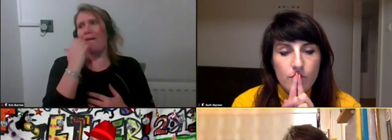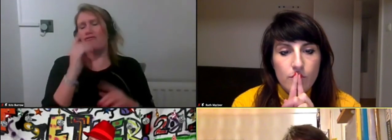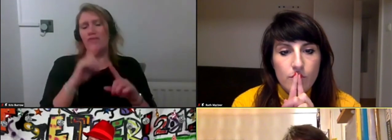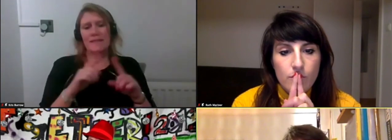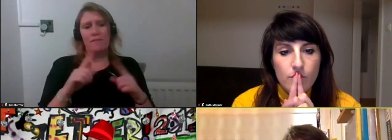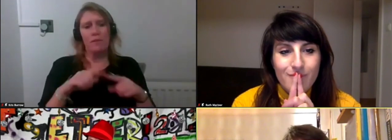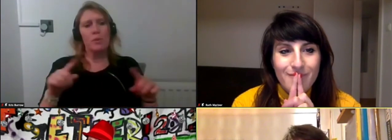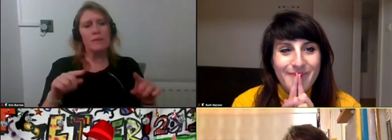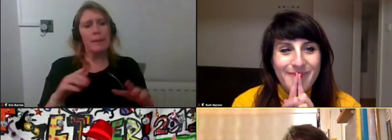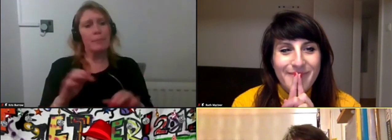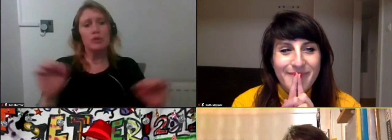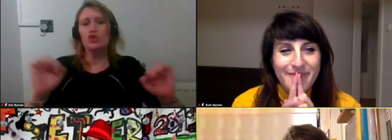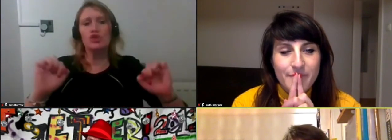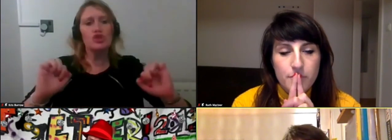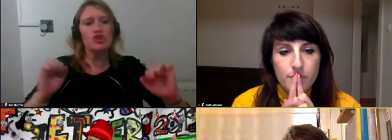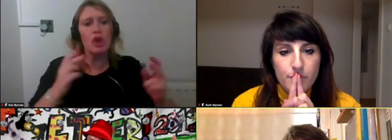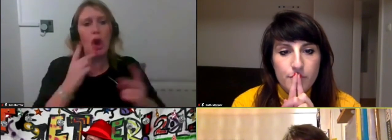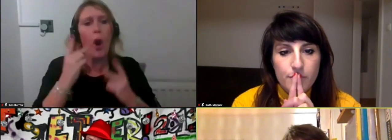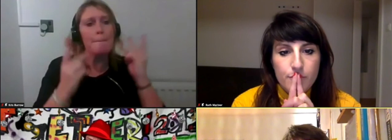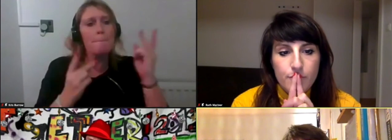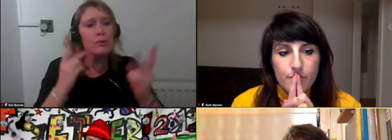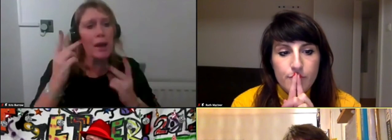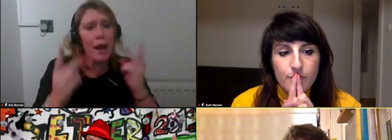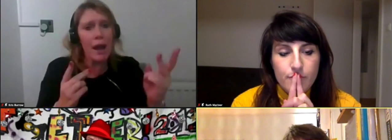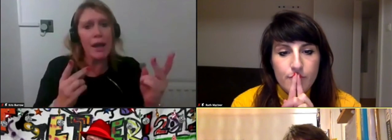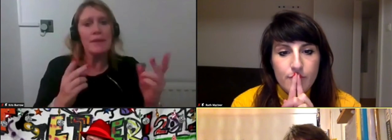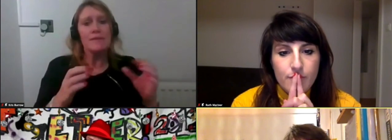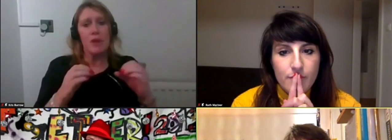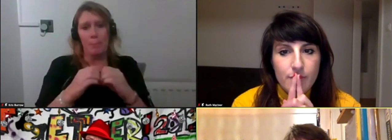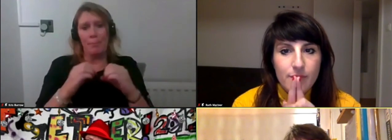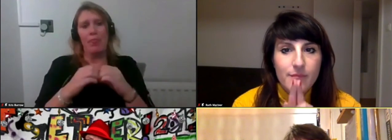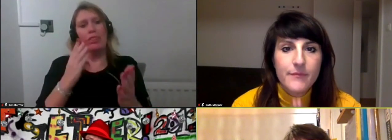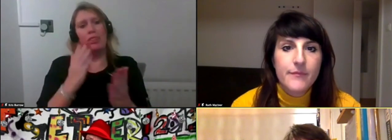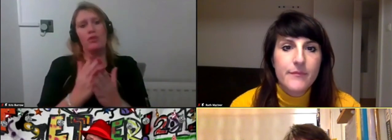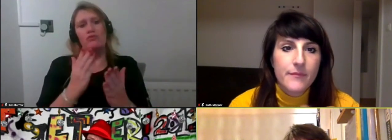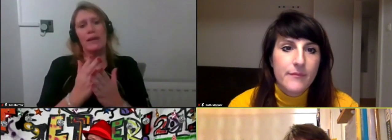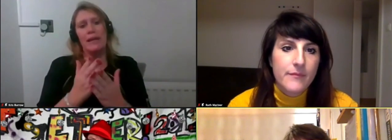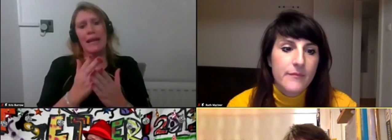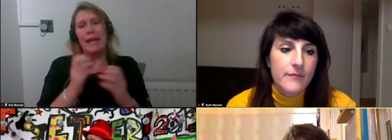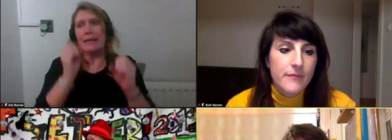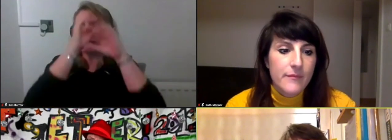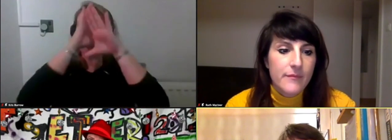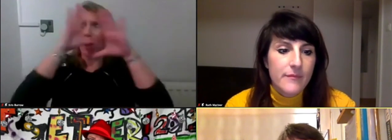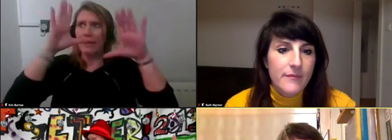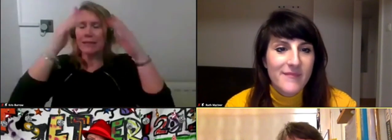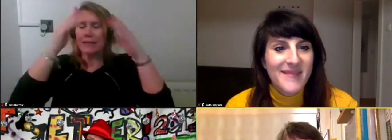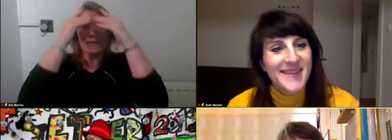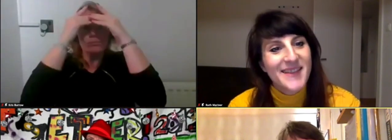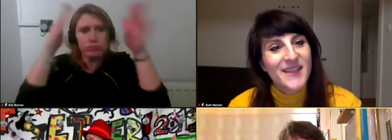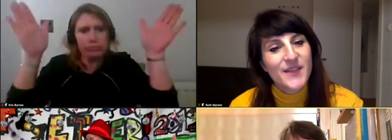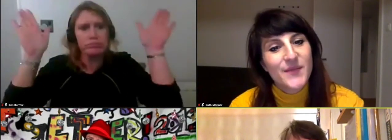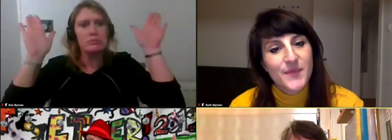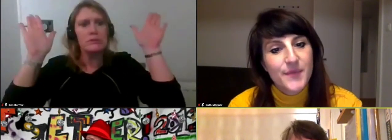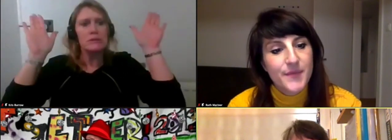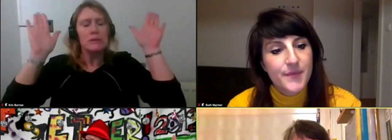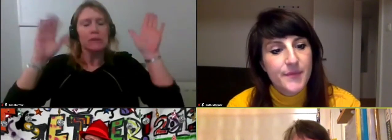opera, so again, I think you have really inspired us to sort of widen our thinking, but it is, it's just been so interesting,